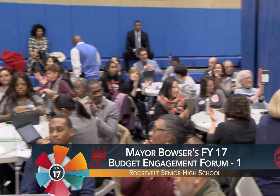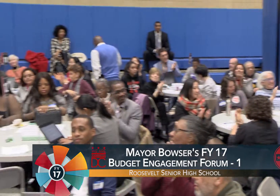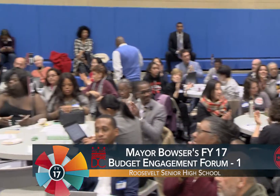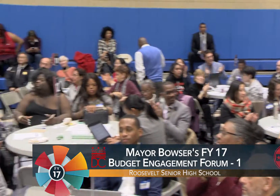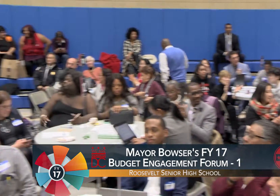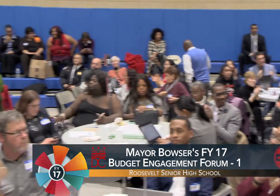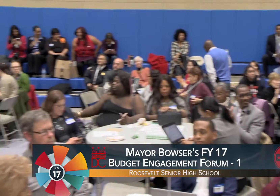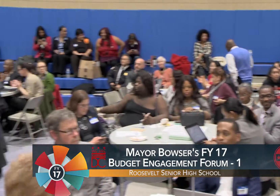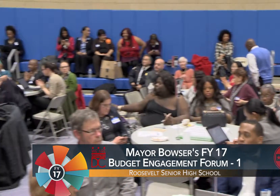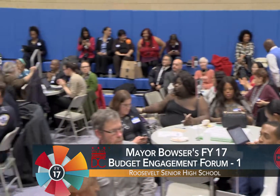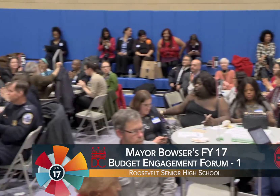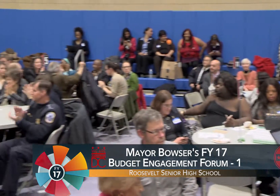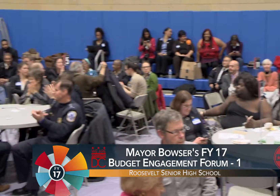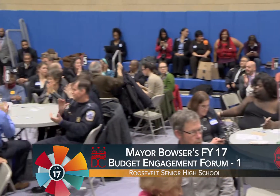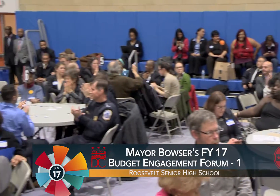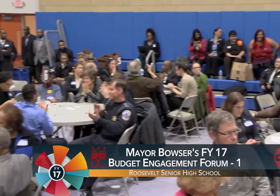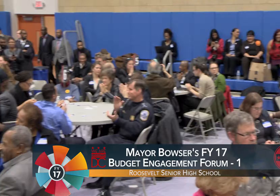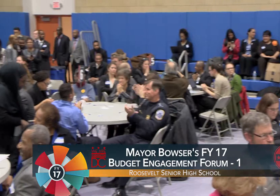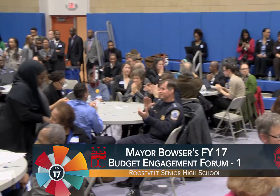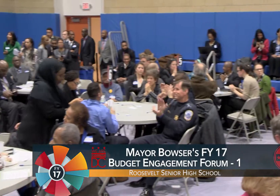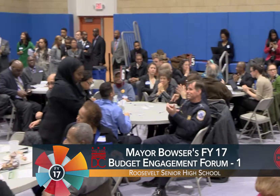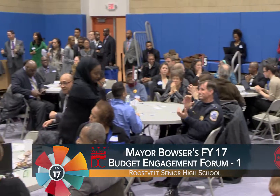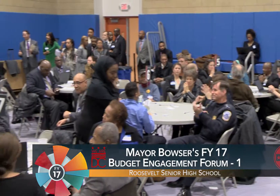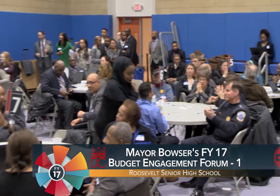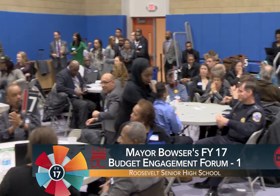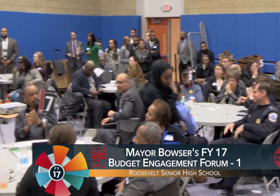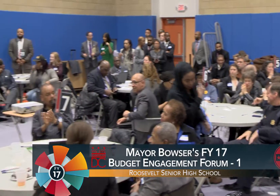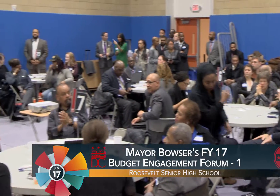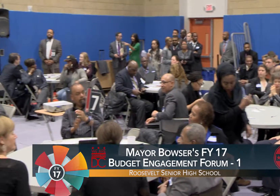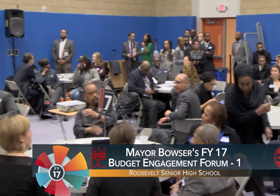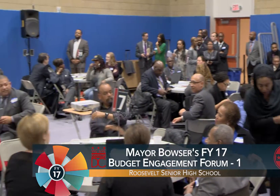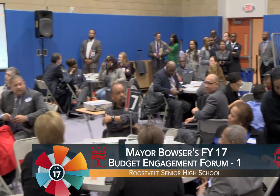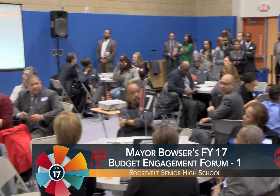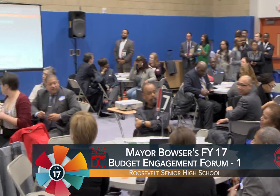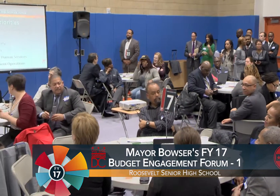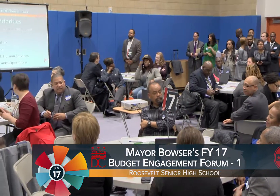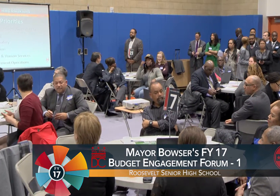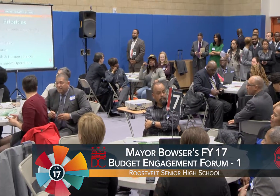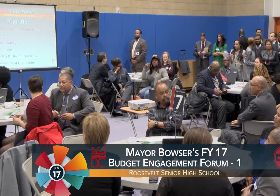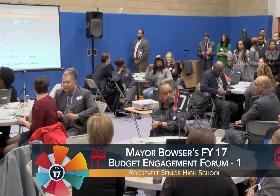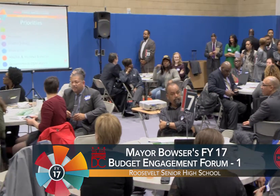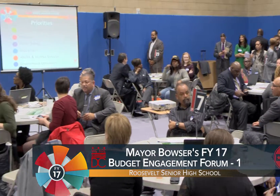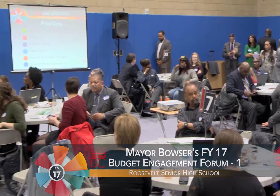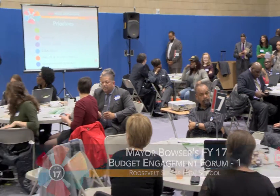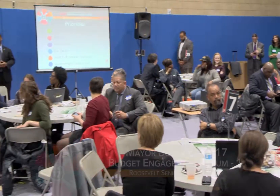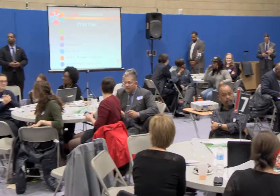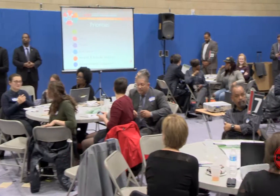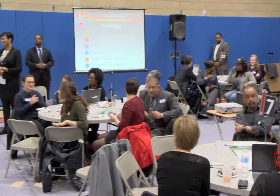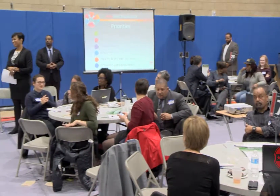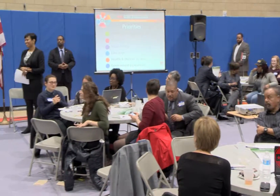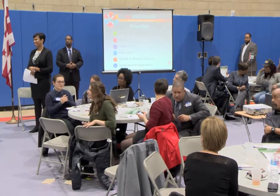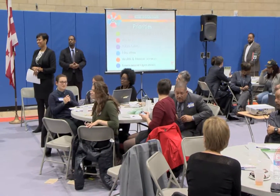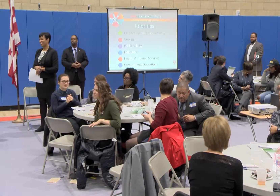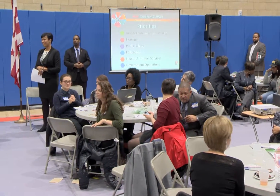ALL RIGHT. THANK YOU ALL, AND I KNOW A LOT OF PEOPLE WANTED TO TALK AND THAT'S WHY YOU HAD SOMEBODY AT